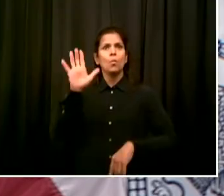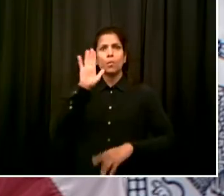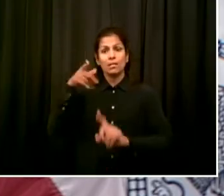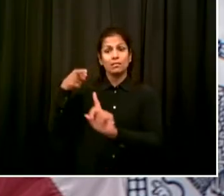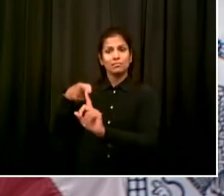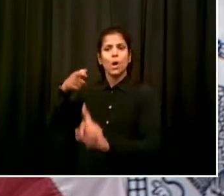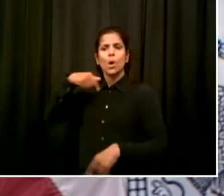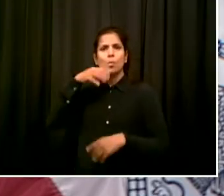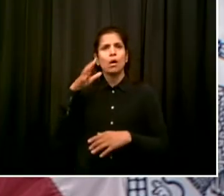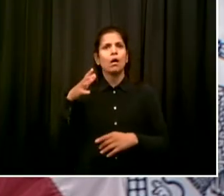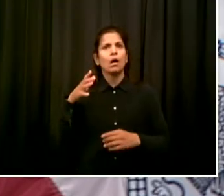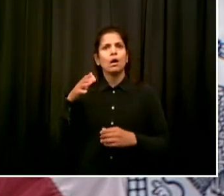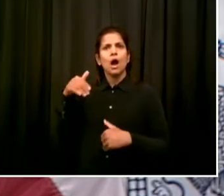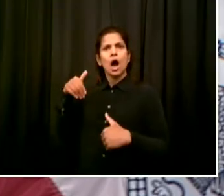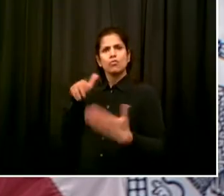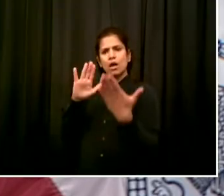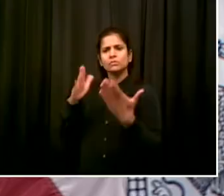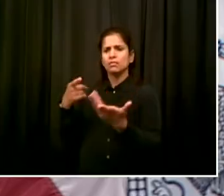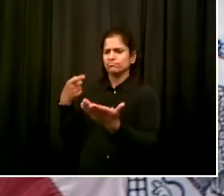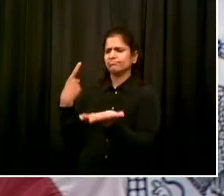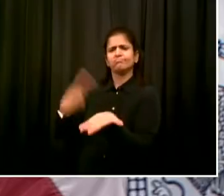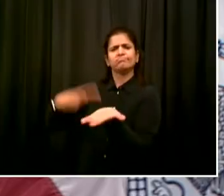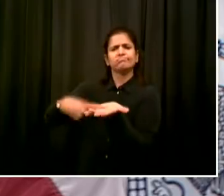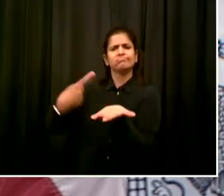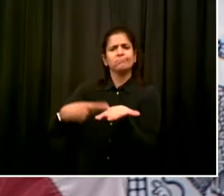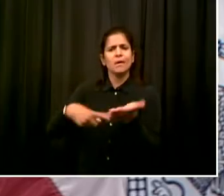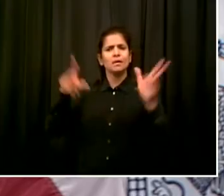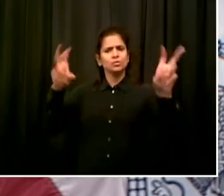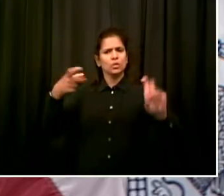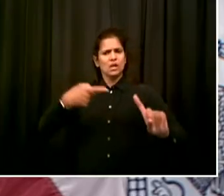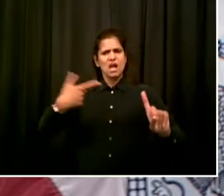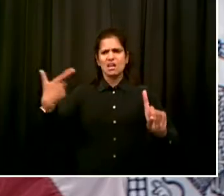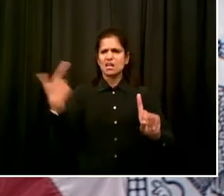HAS BEEN WORKING VERY HARD AND WE HAVE HAD VERY MANY CONVRSEATIONS ABOUT THE STRATEGY TO MOVE